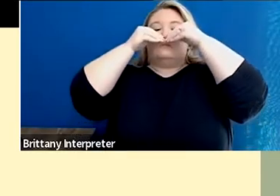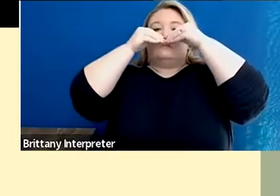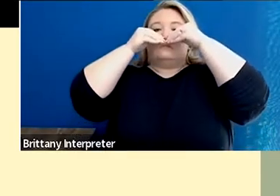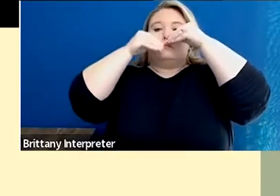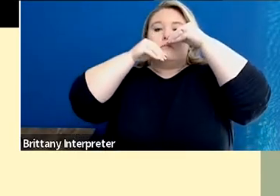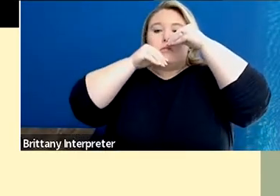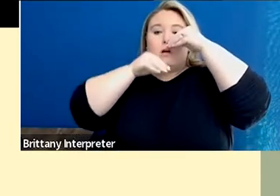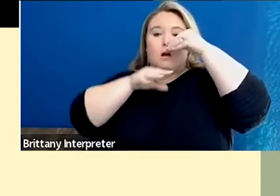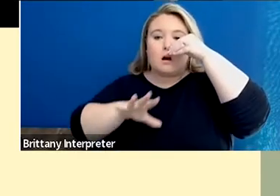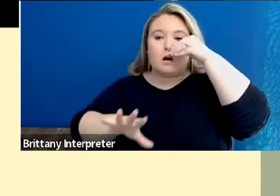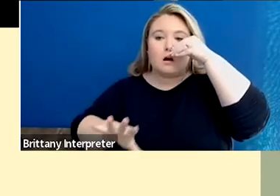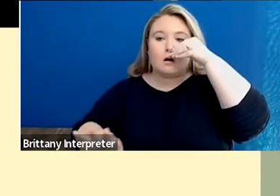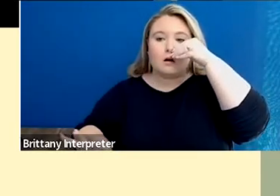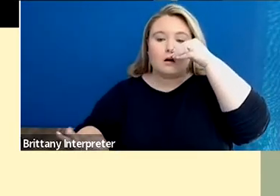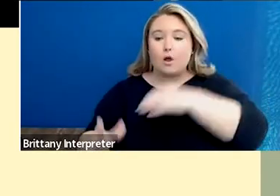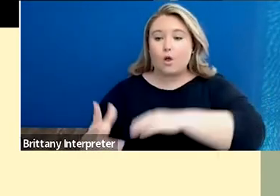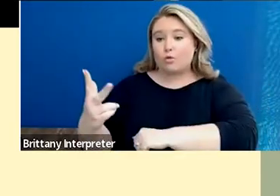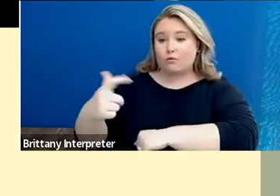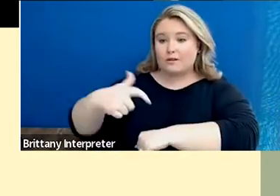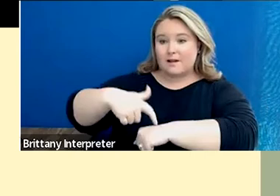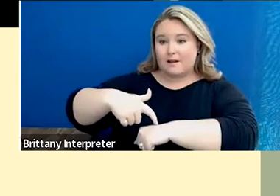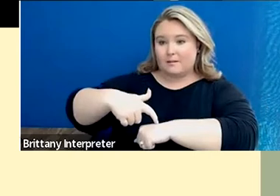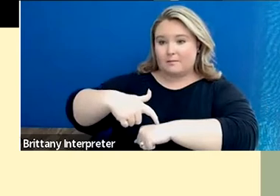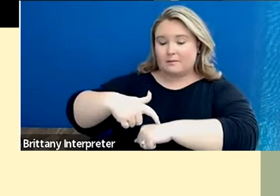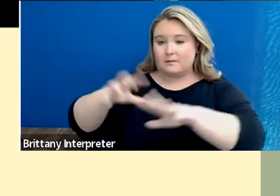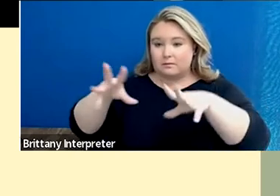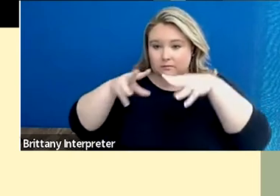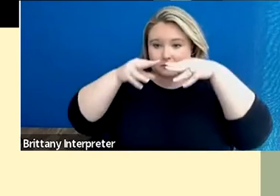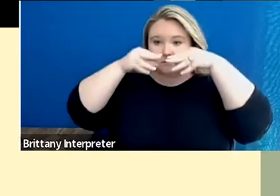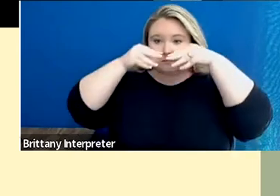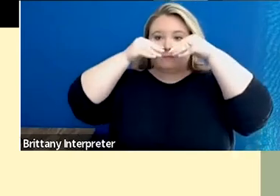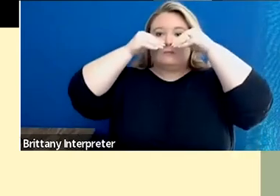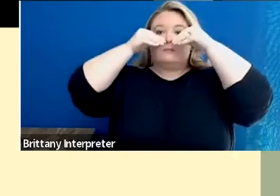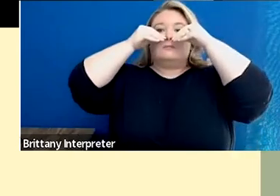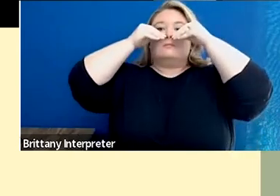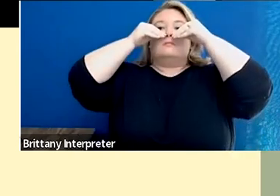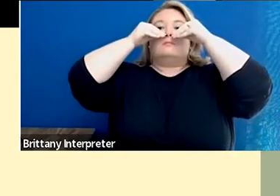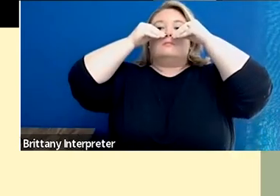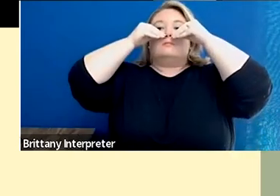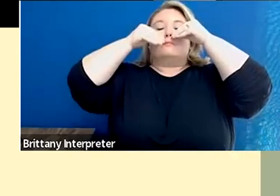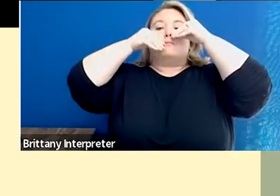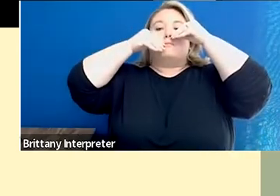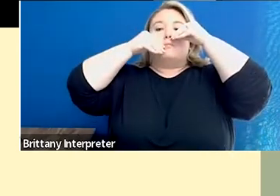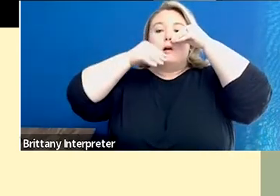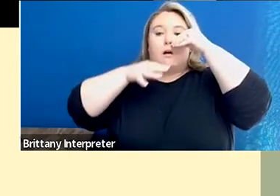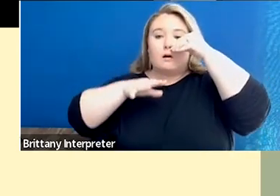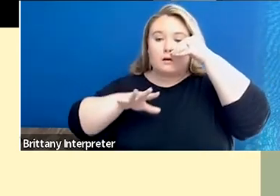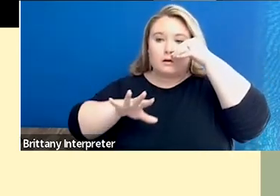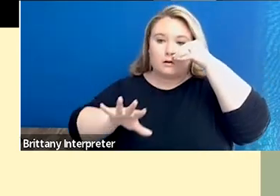Let's do this three times and inhale through your nose and exhale through your mouth.